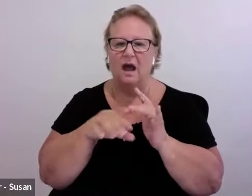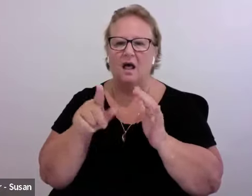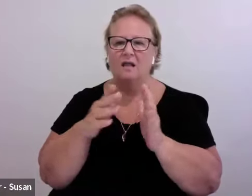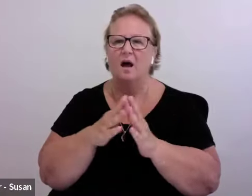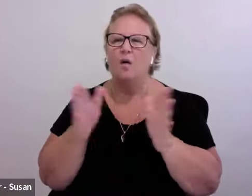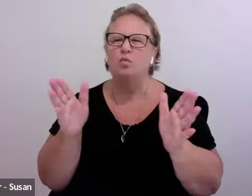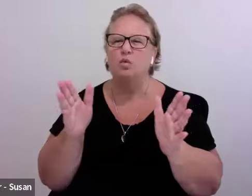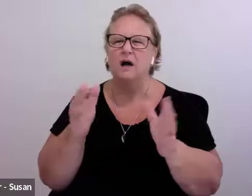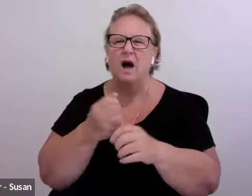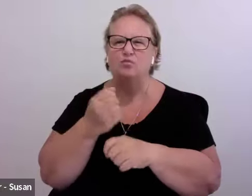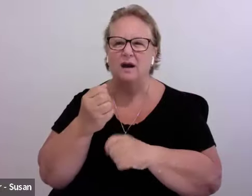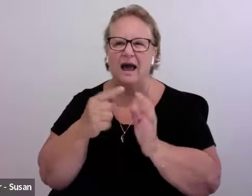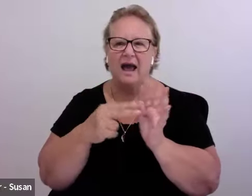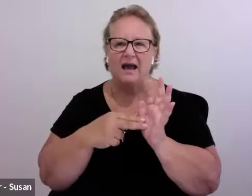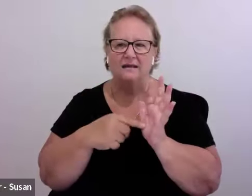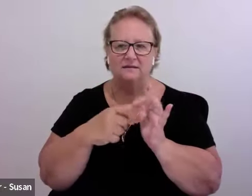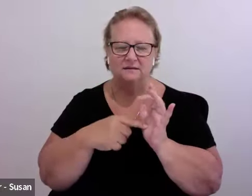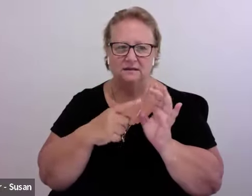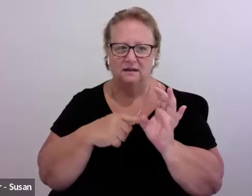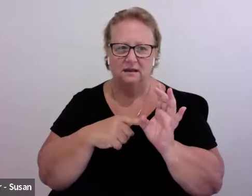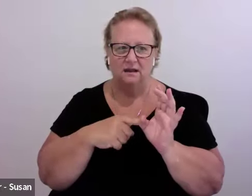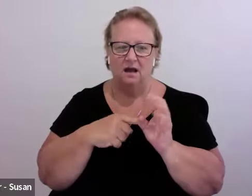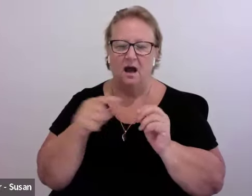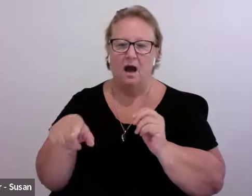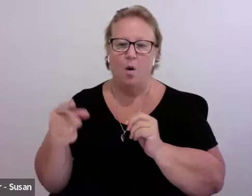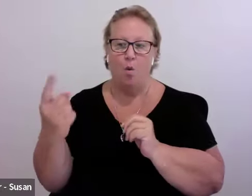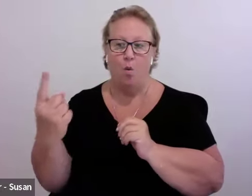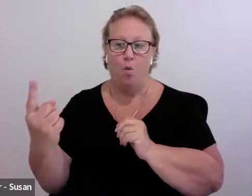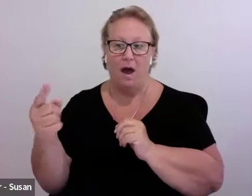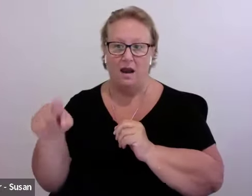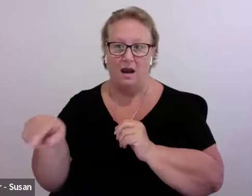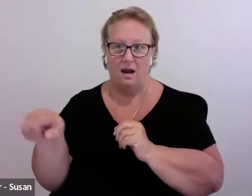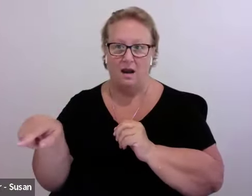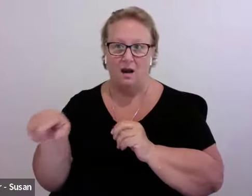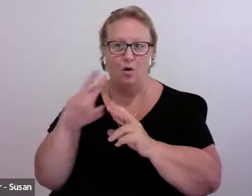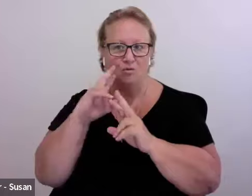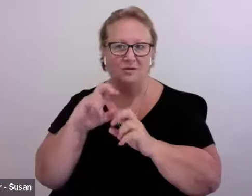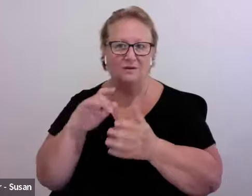Sure. SUE: Fatima asked we are currently in discussion with an organisational unit that